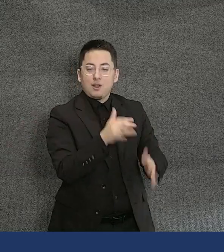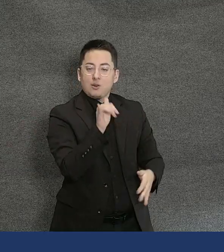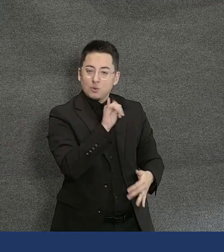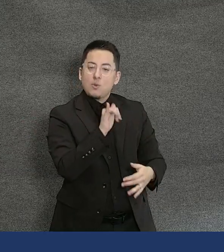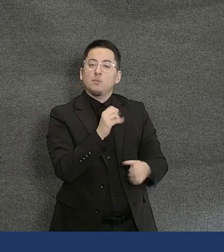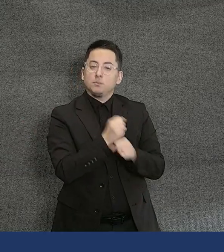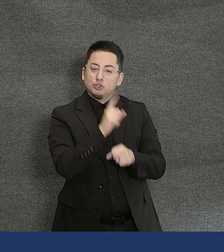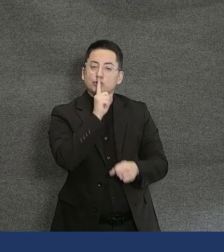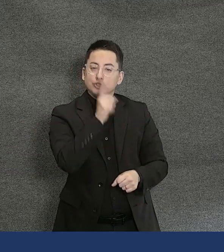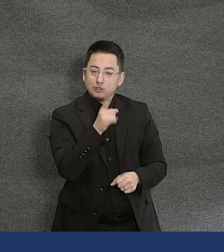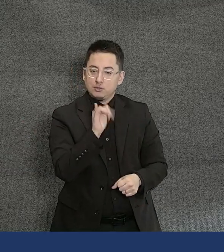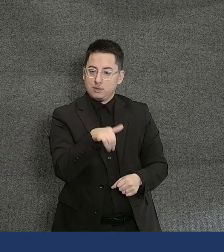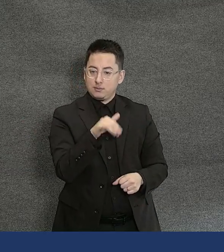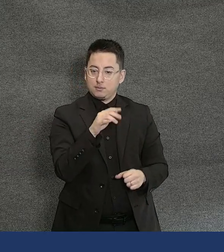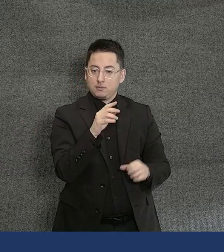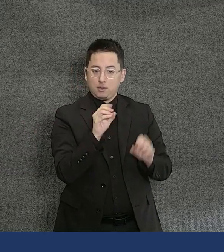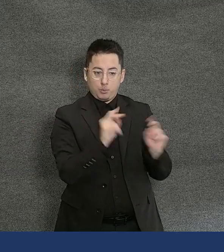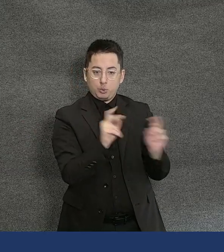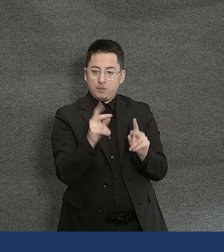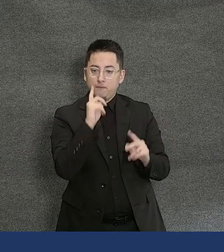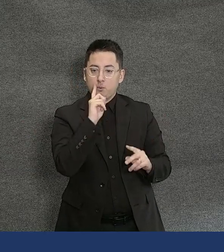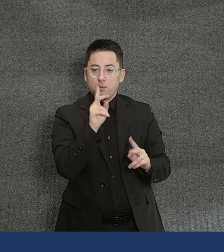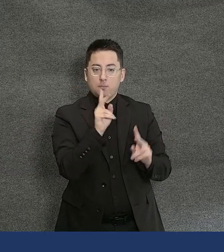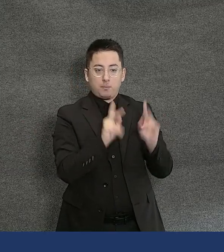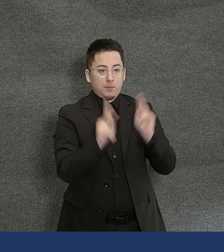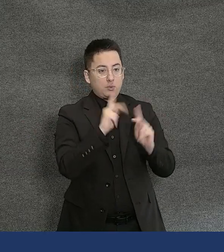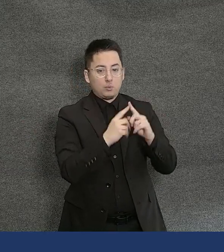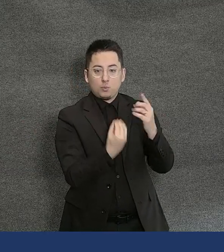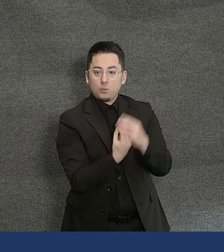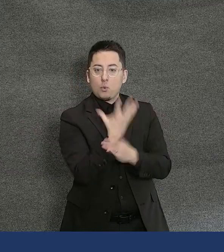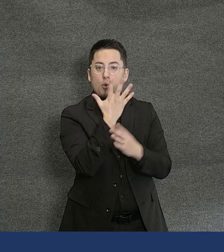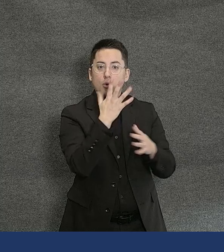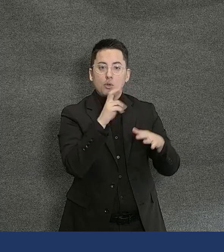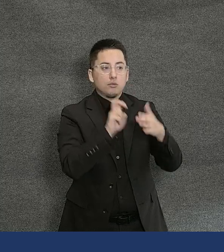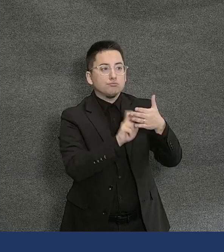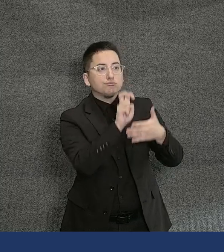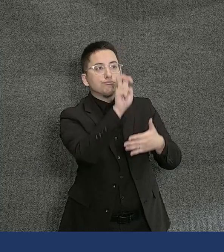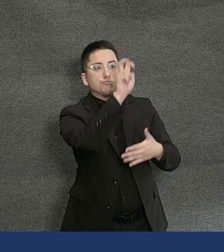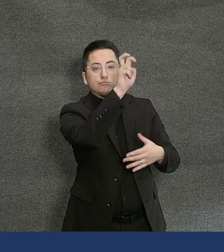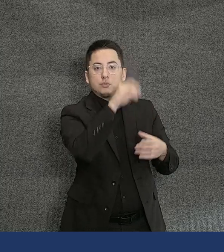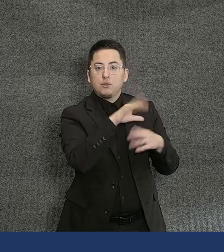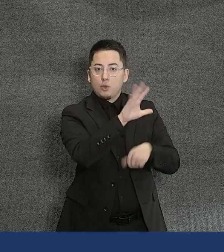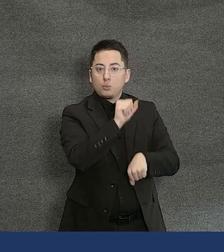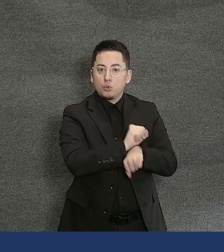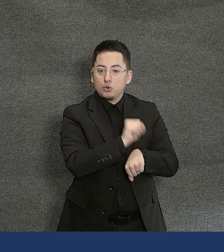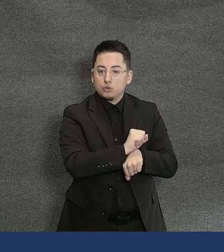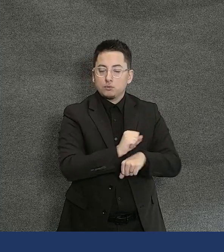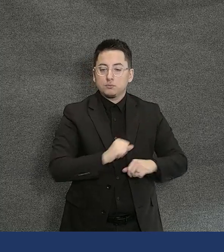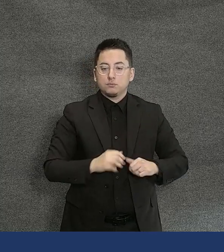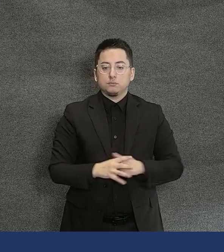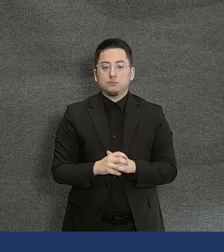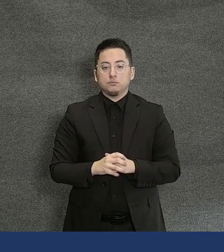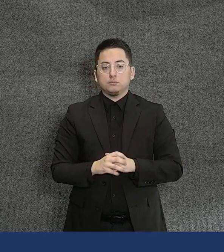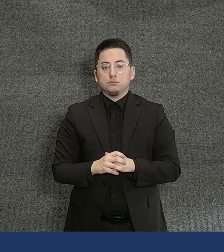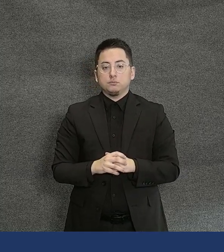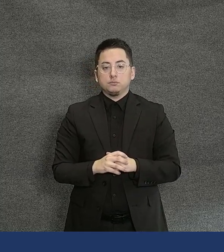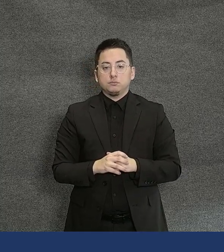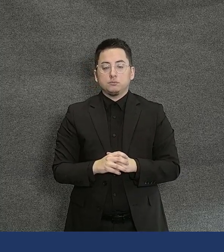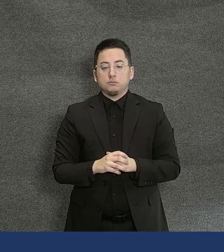are opportunities for people to grow and thrive in this field. And one of the bills that I'm carrying